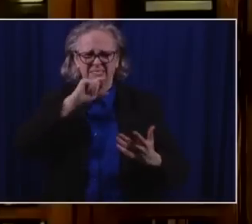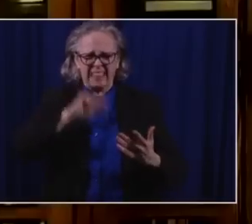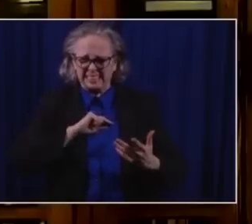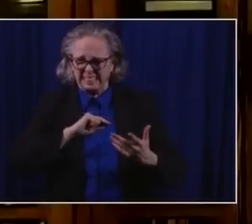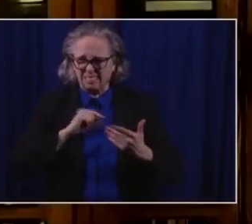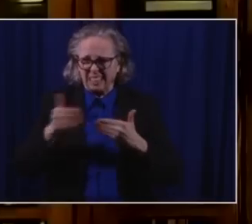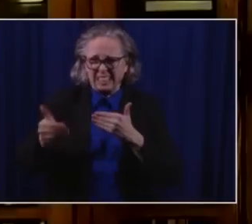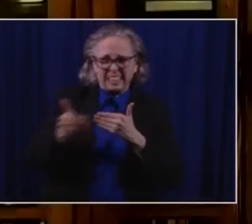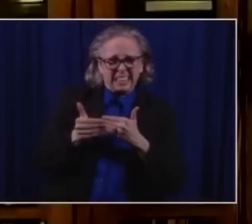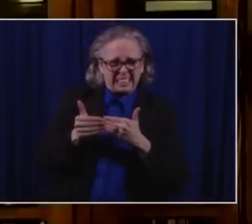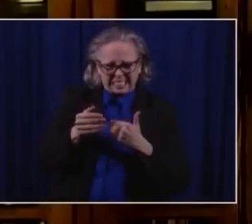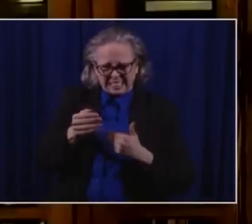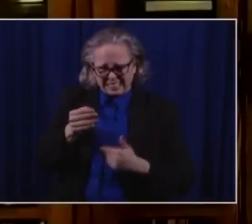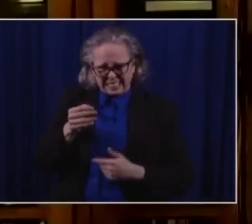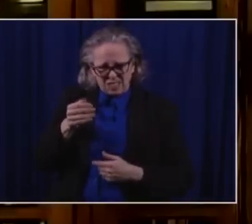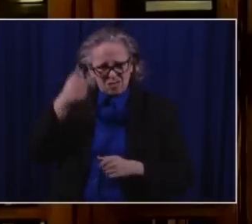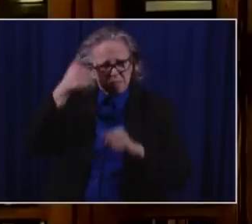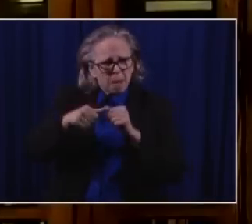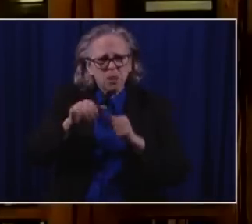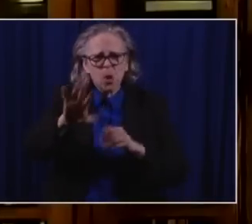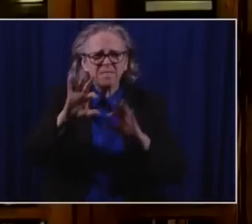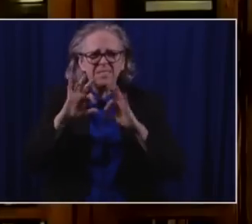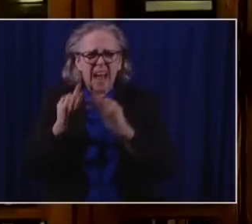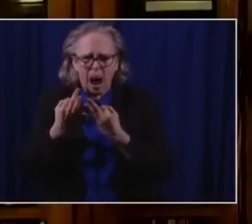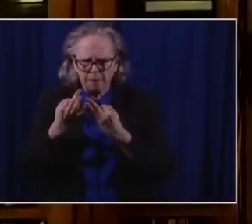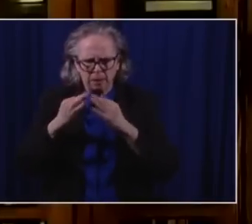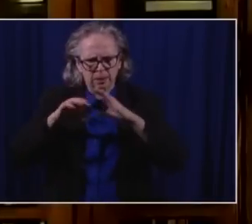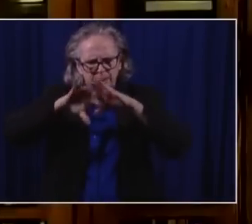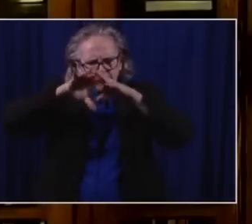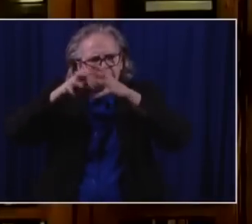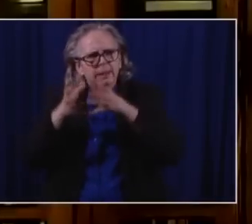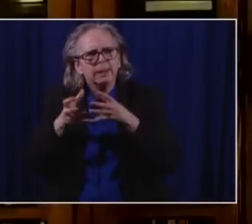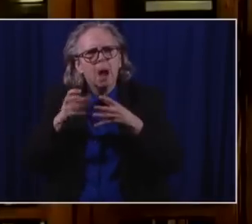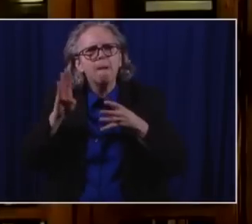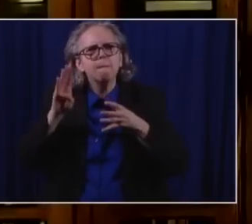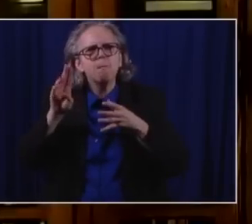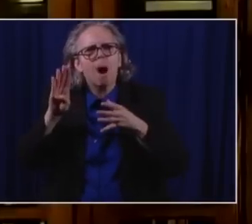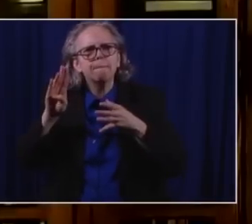behavior. With the Thanksgiving to make sure that yours keeping